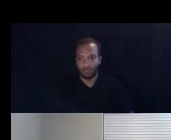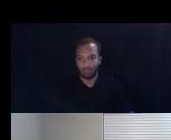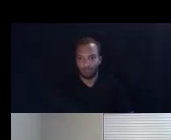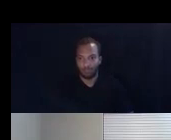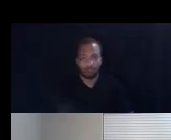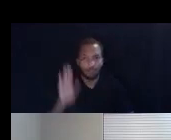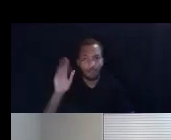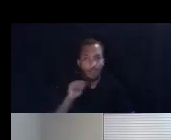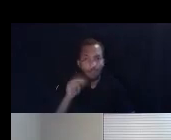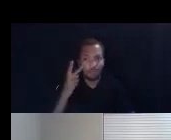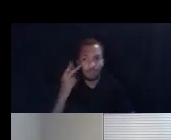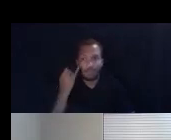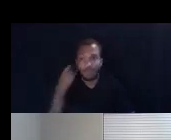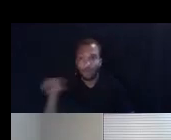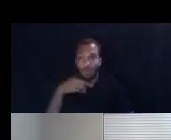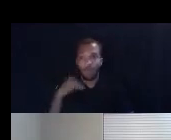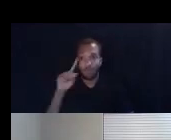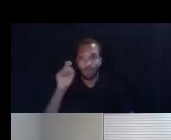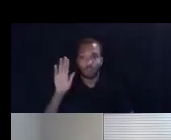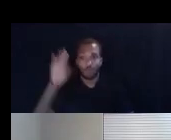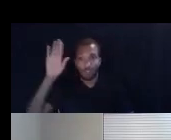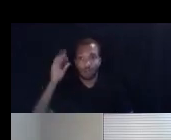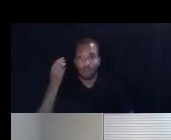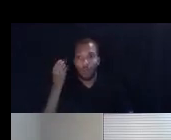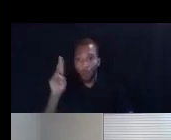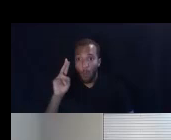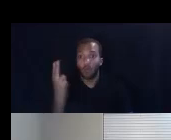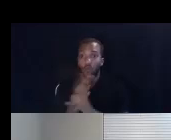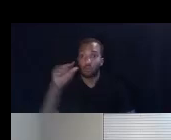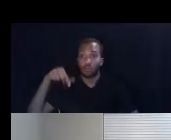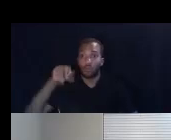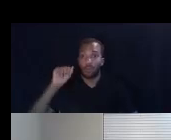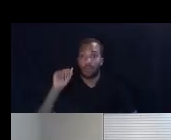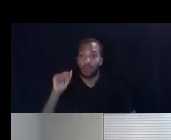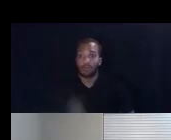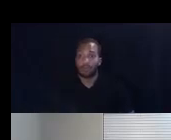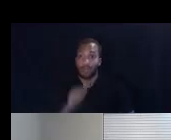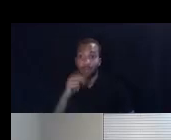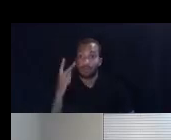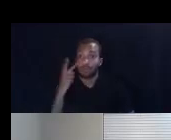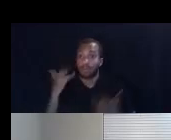If you have questions, feel free to raise your hand or use a Q&A section. I don't see anything right now, so I will turn it over to Joannie.